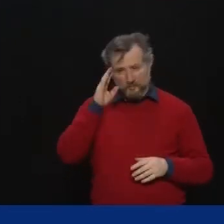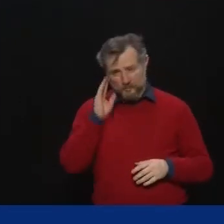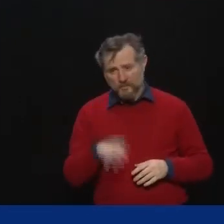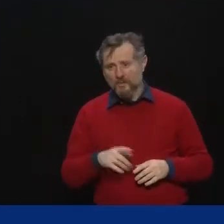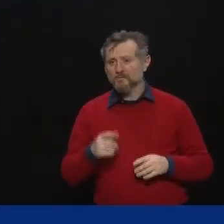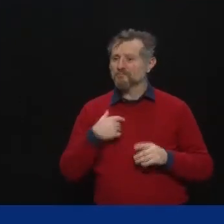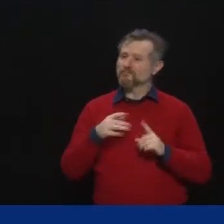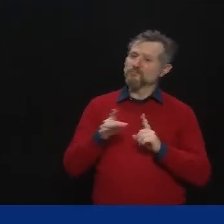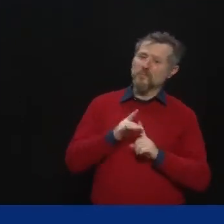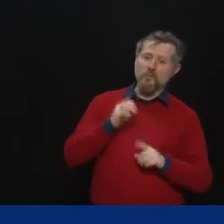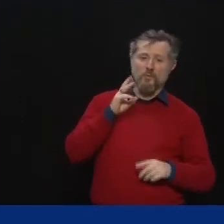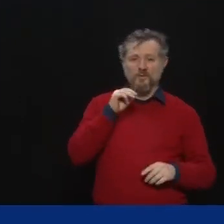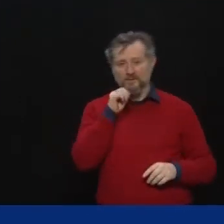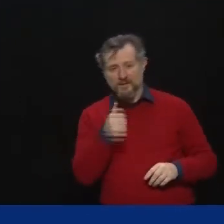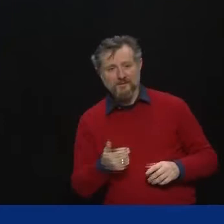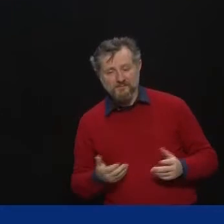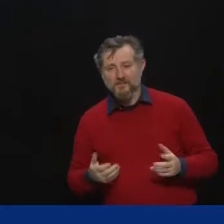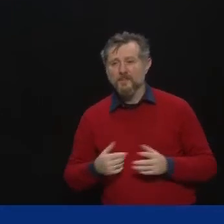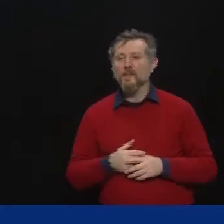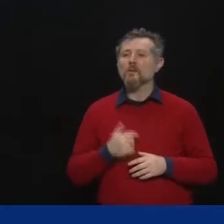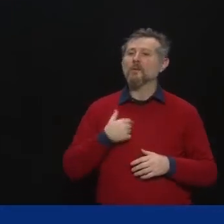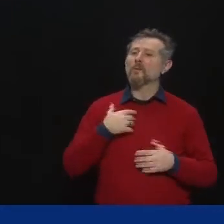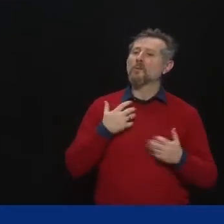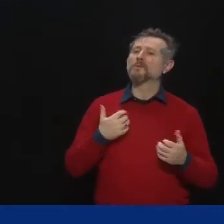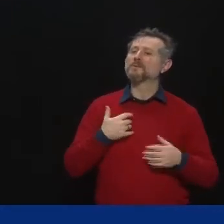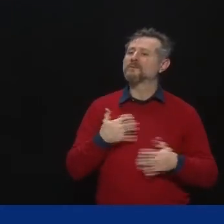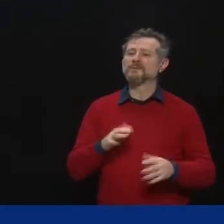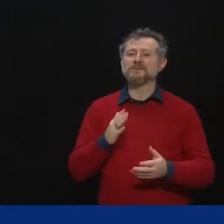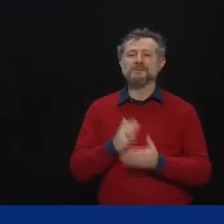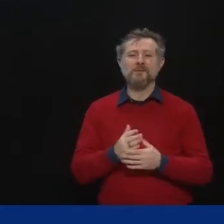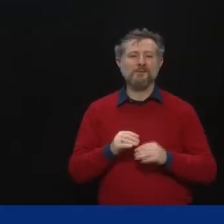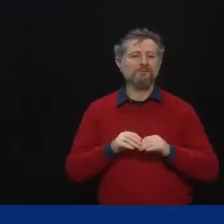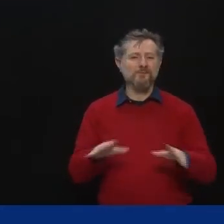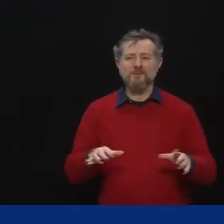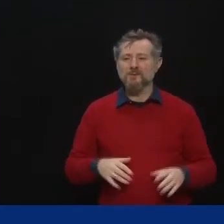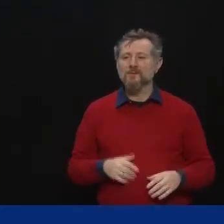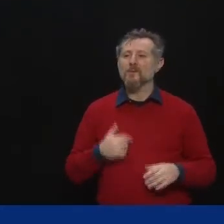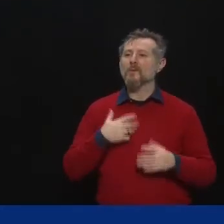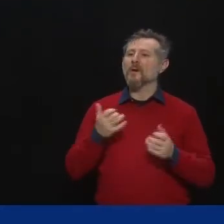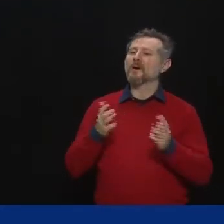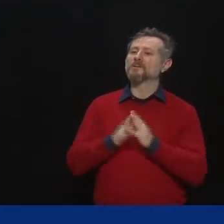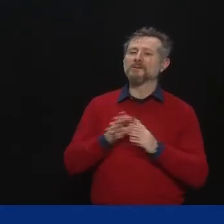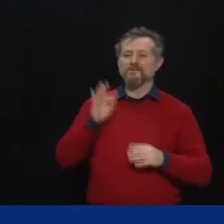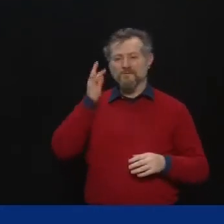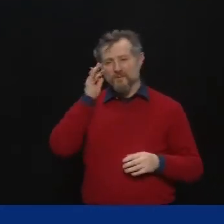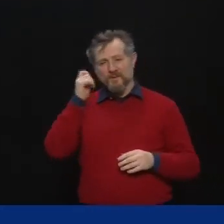AND PROTECT YOUR LOVED ONES BY KNOWING WHETHER OR NOT YOU ARE